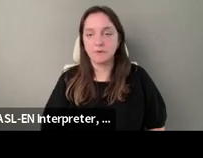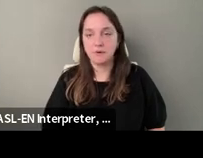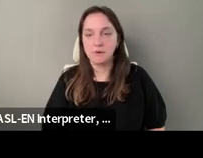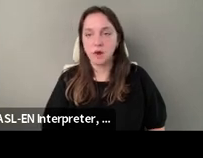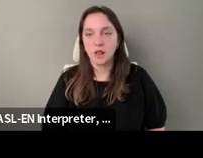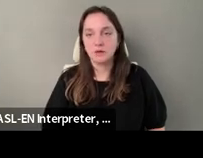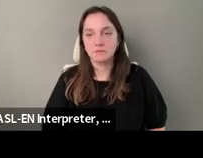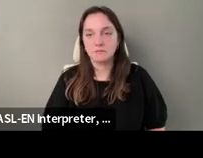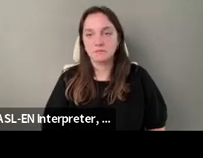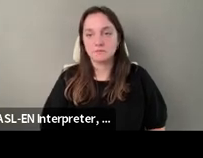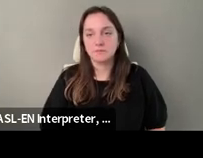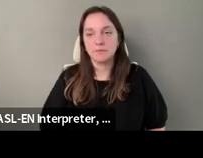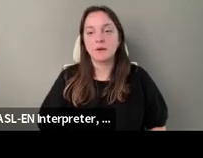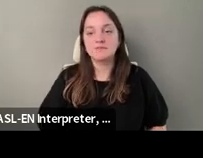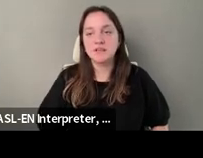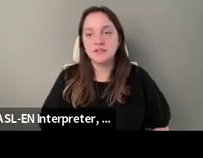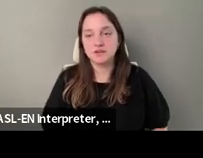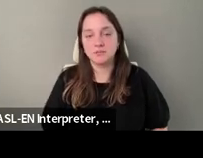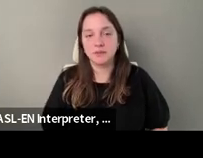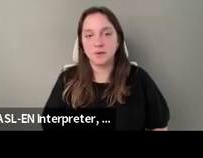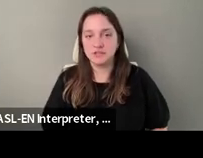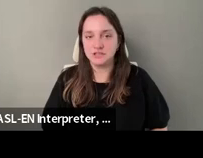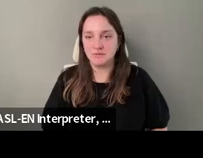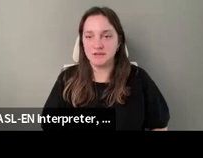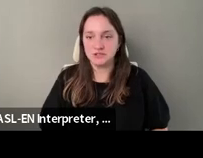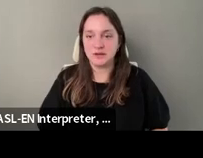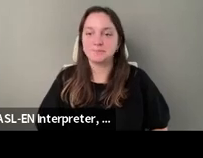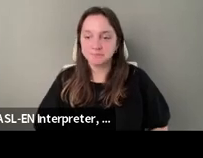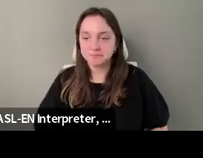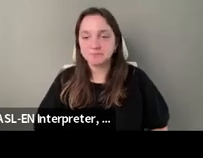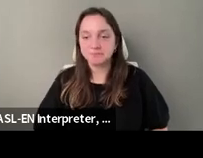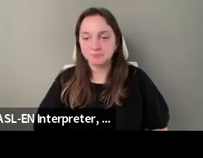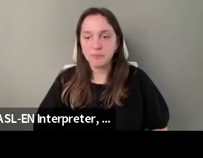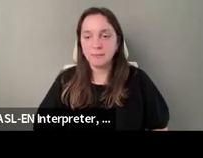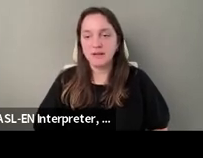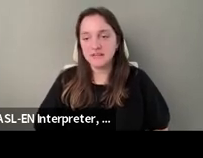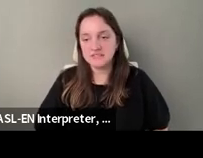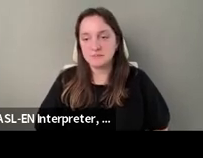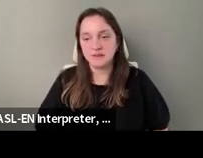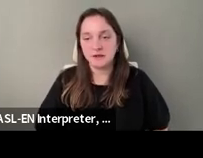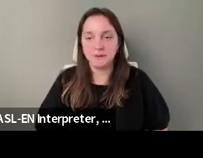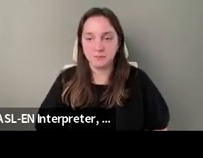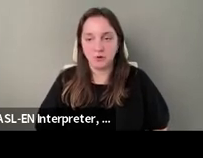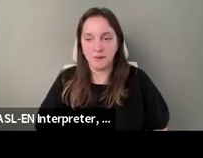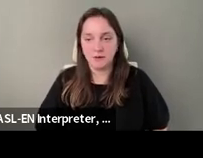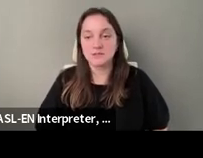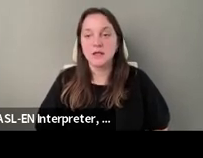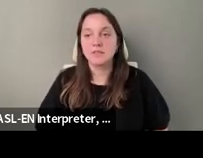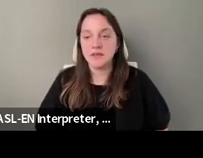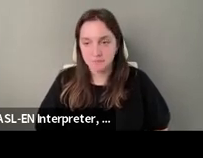Now I've said the term language deprivation, but I'd like to speak a little bit more about the impacts of language deprivation.